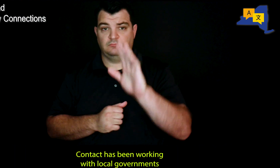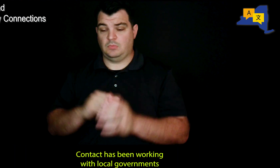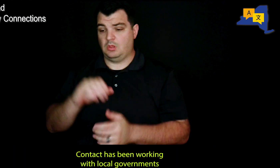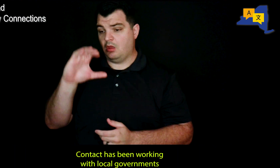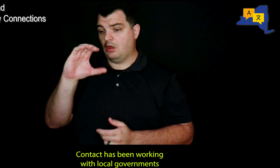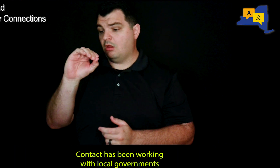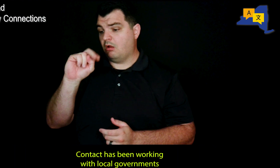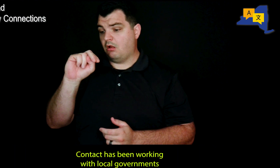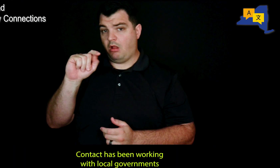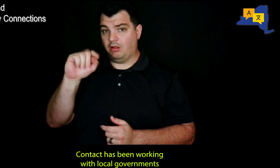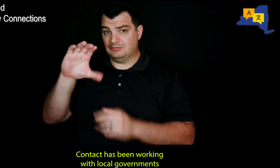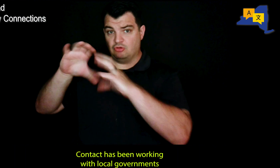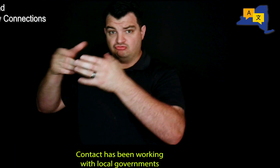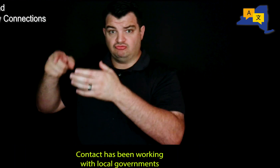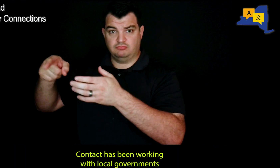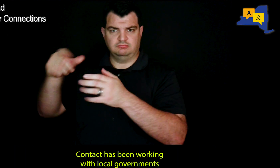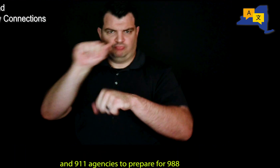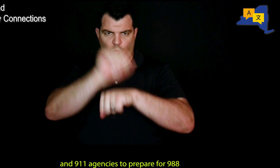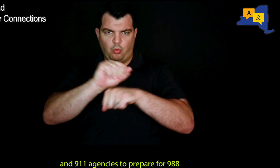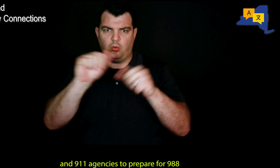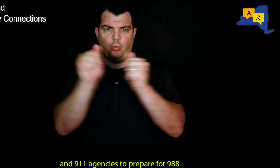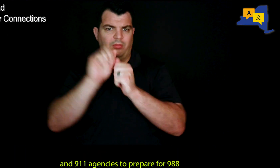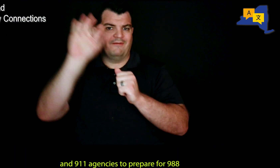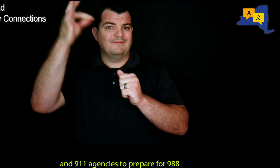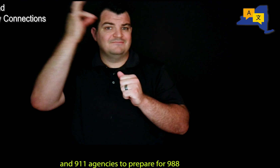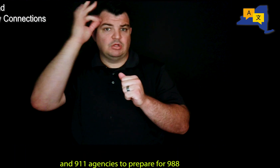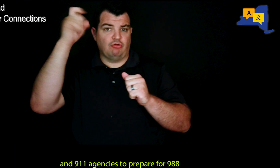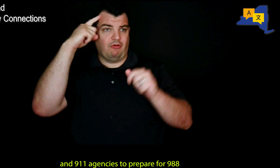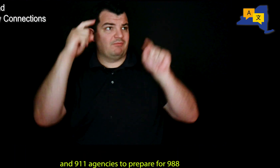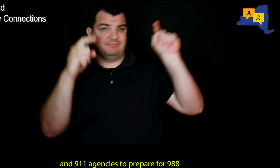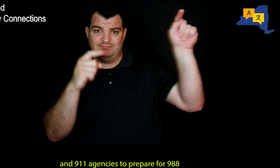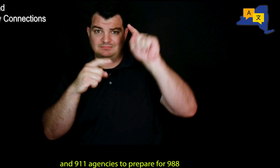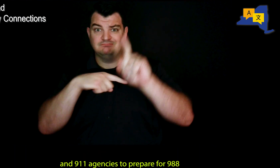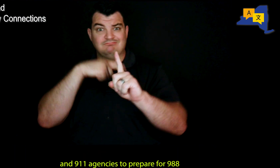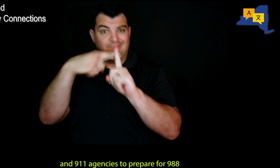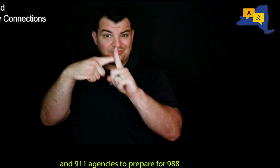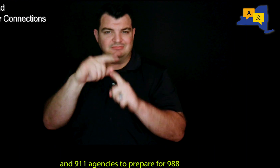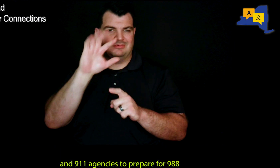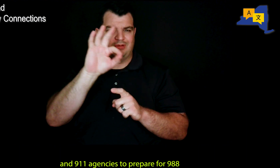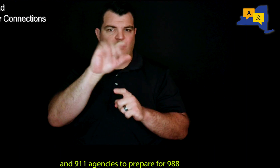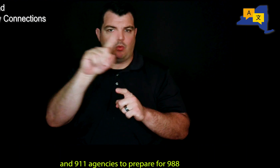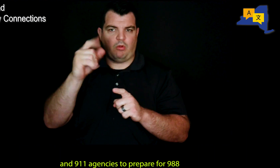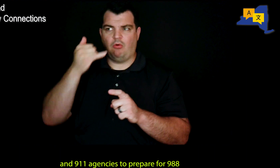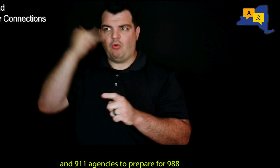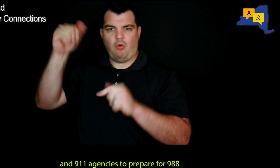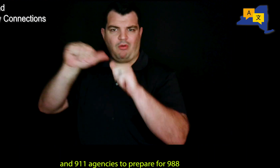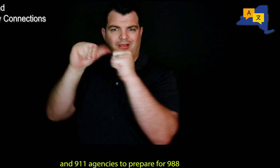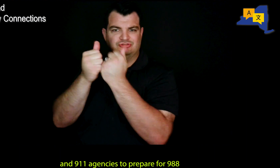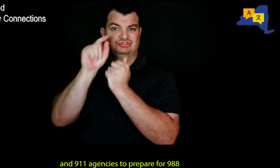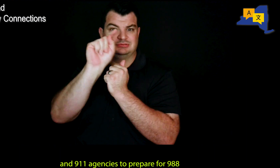Contact has been working with local governments and 911 agencies to prepare for 988